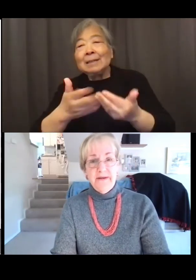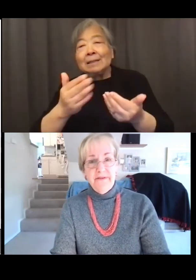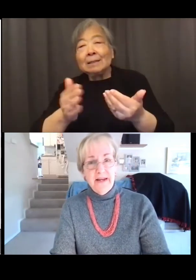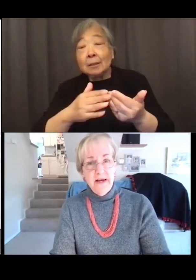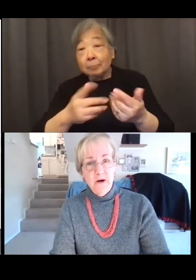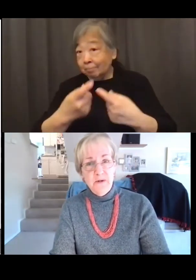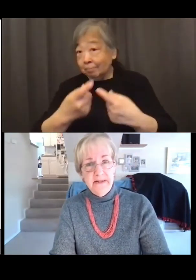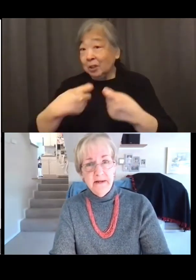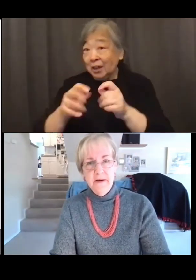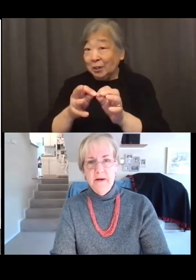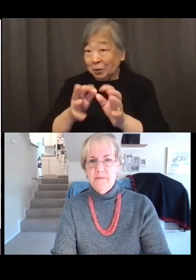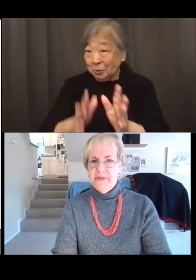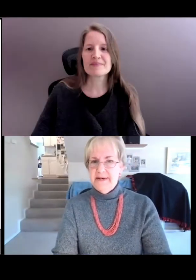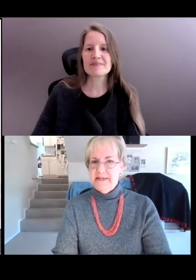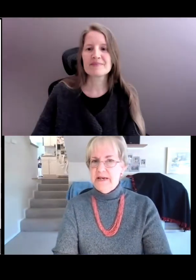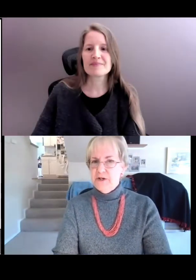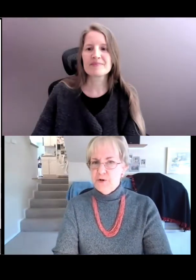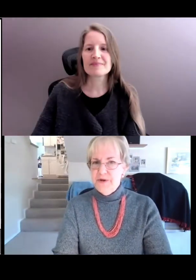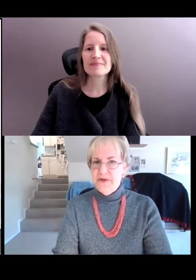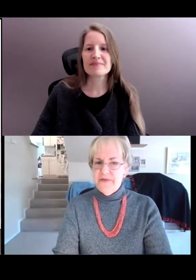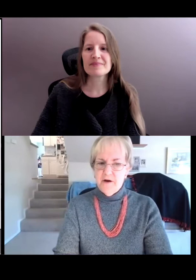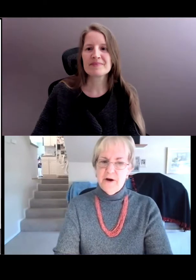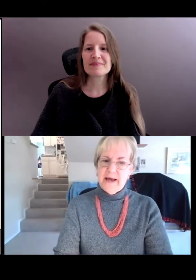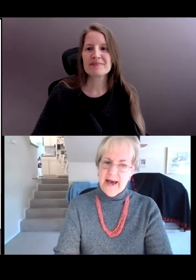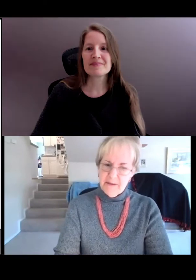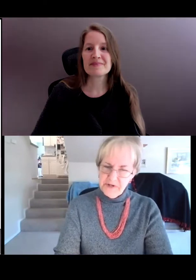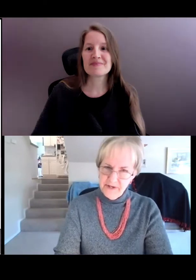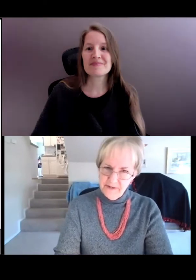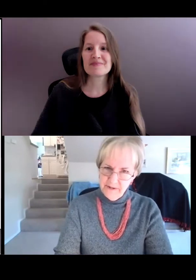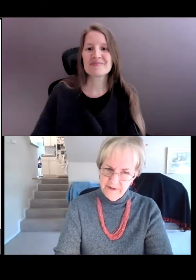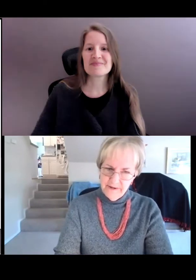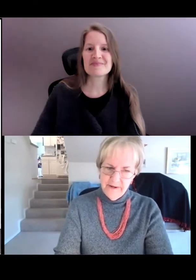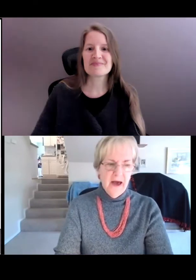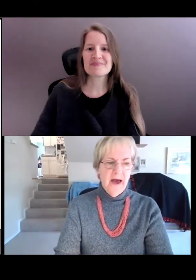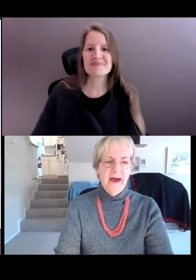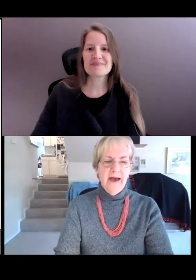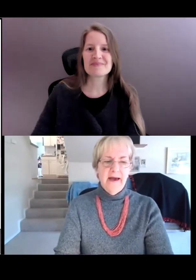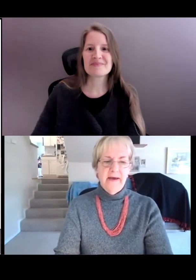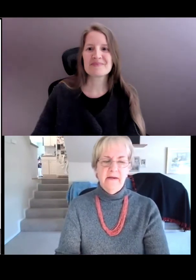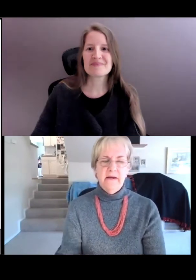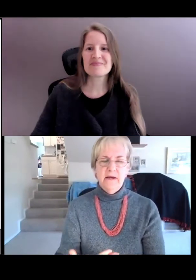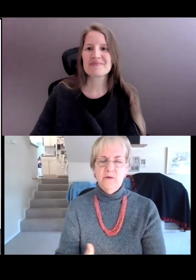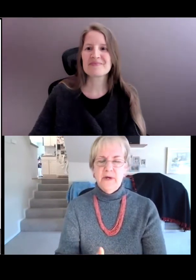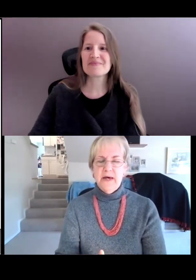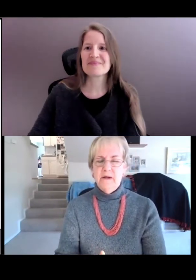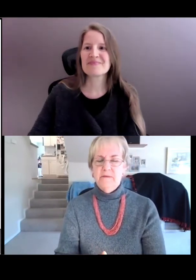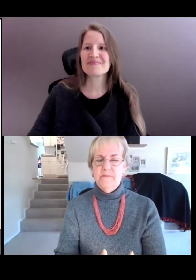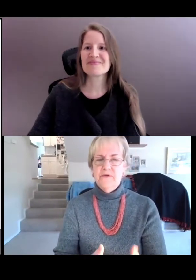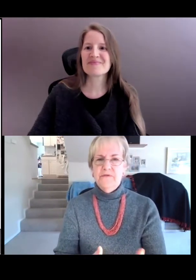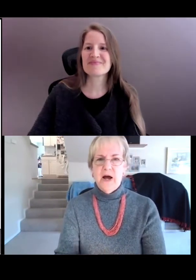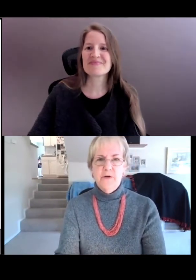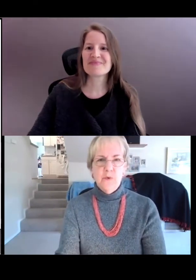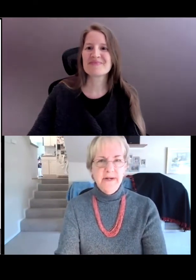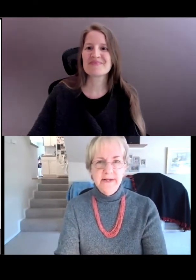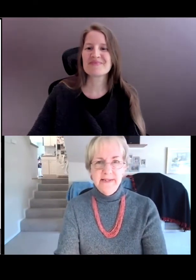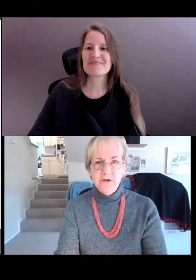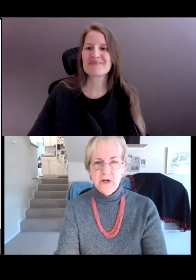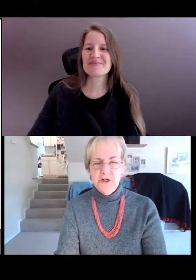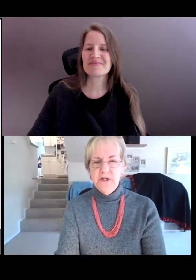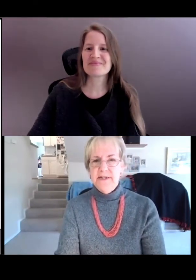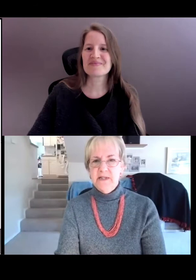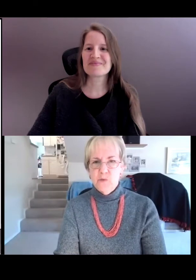videos, please make sure that they are captioned. And you can provide written instructions,